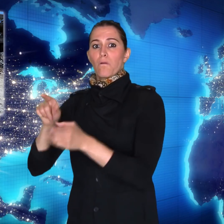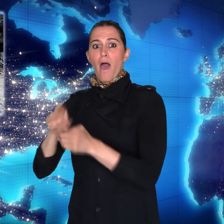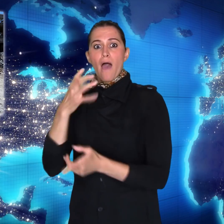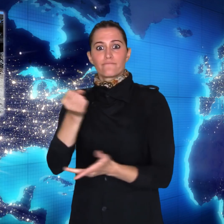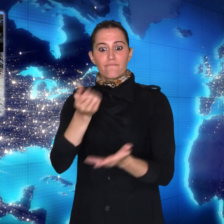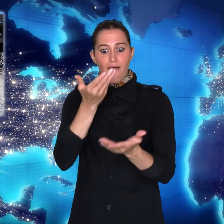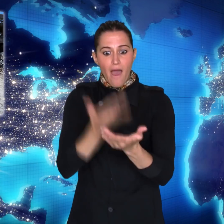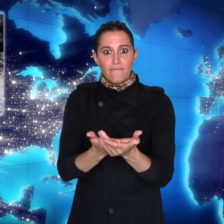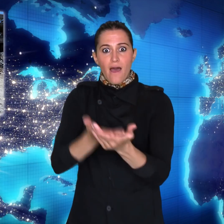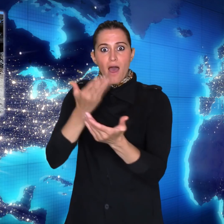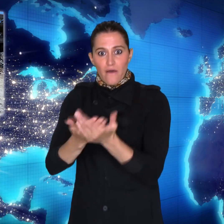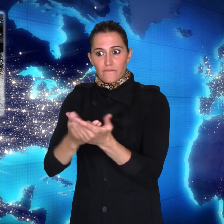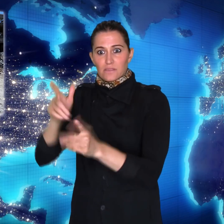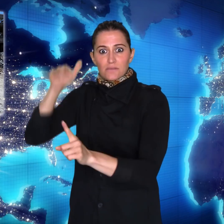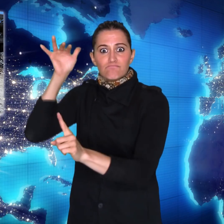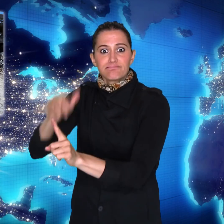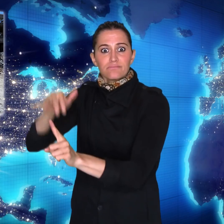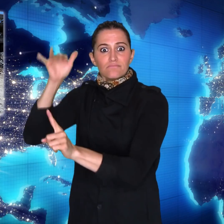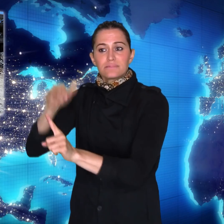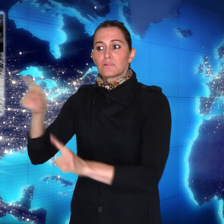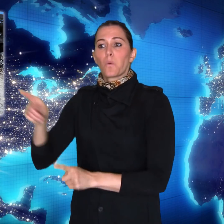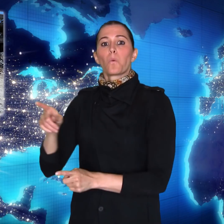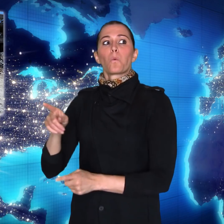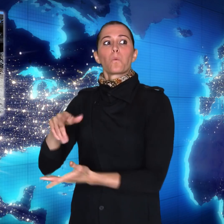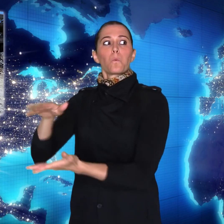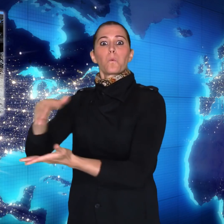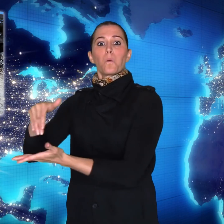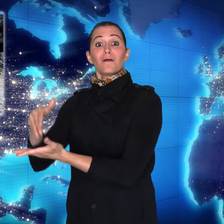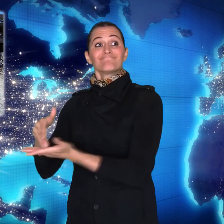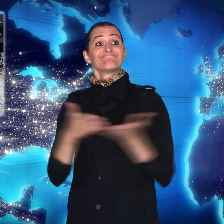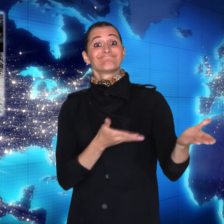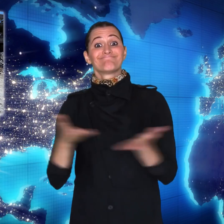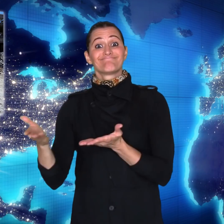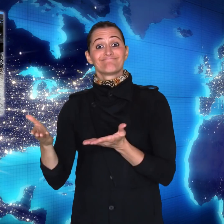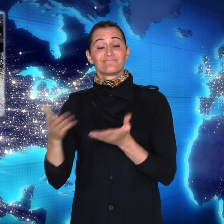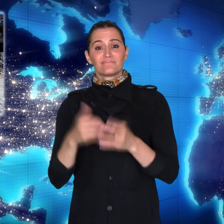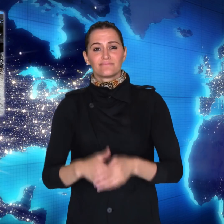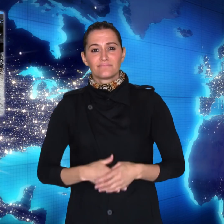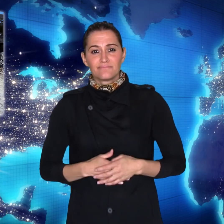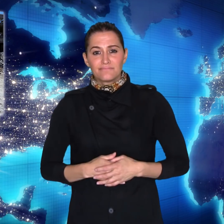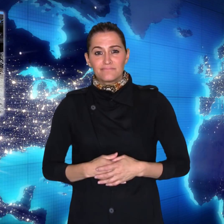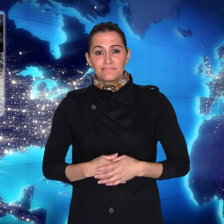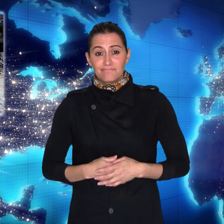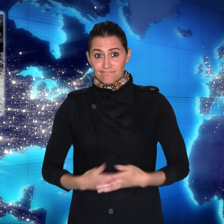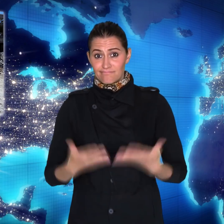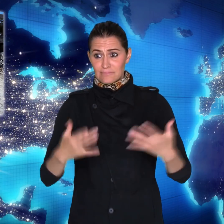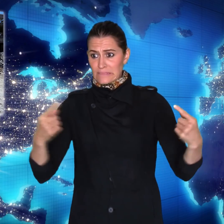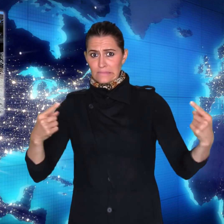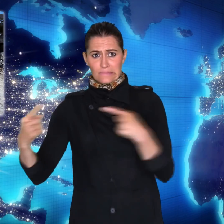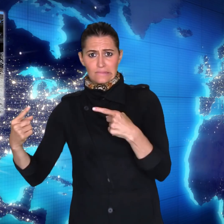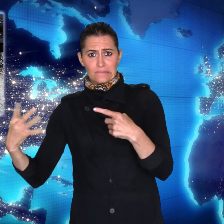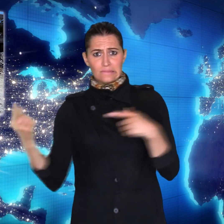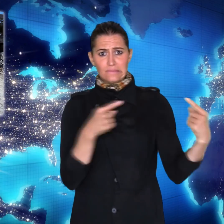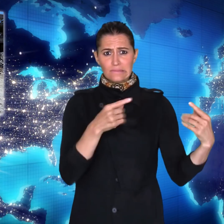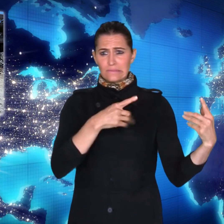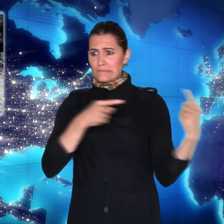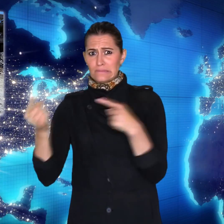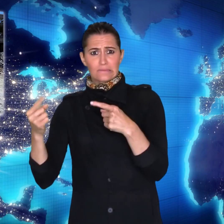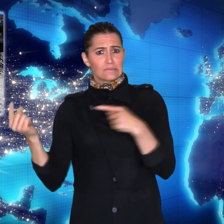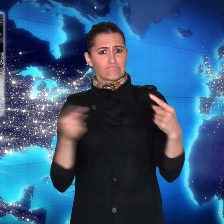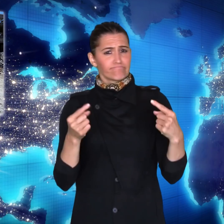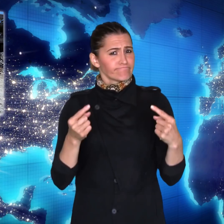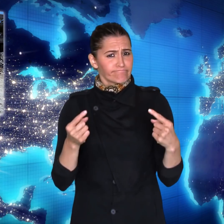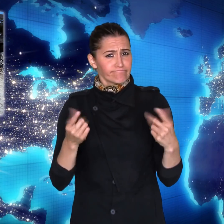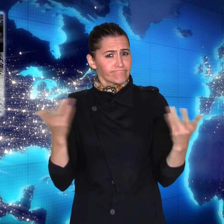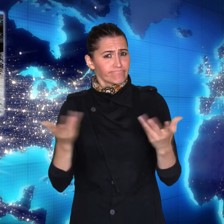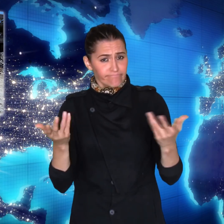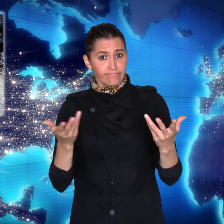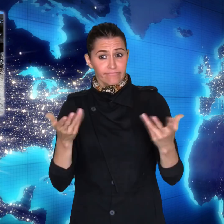Allegations began after the United